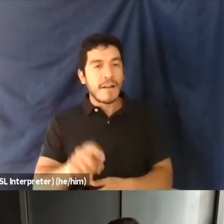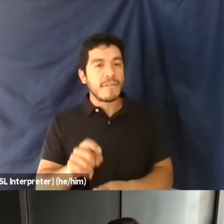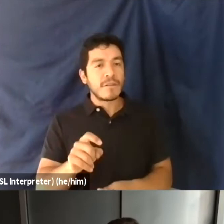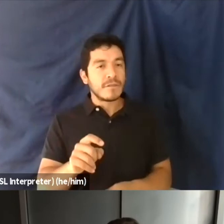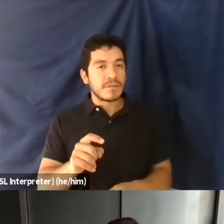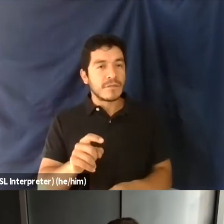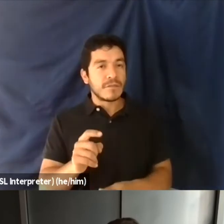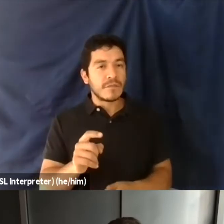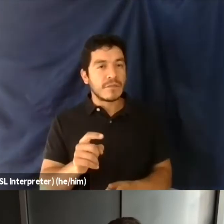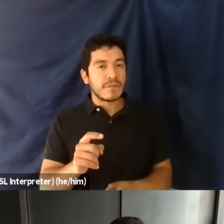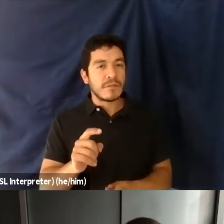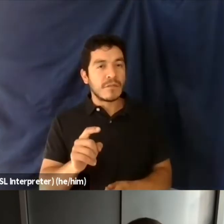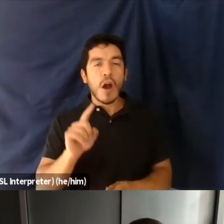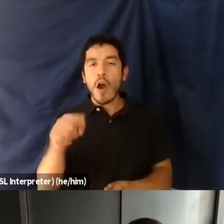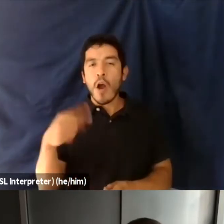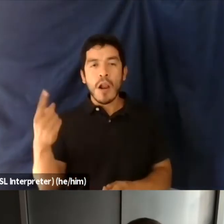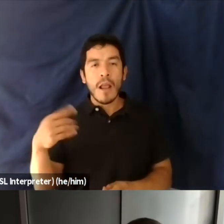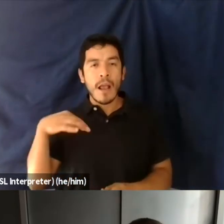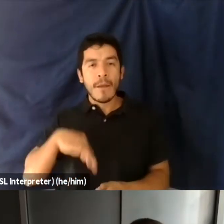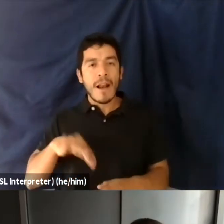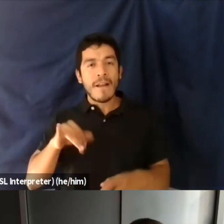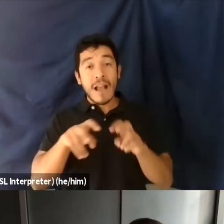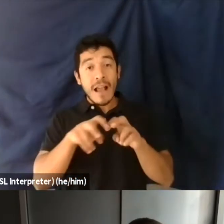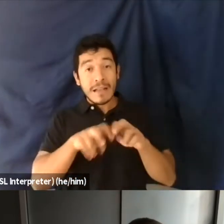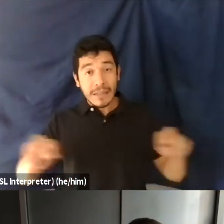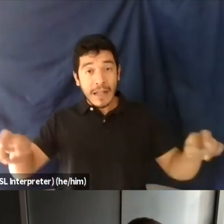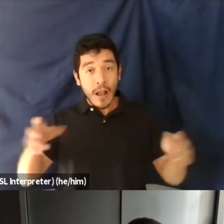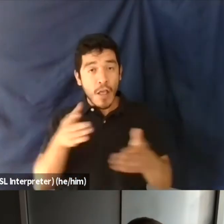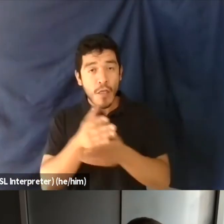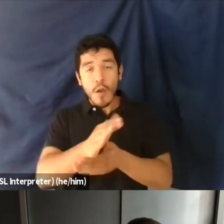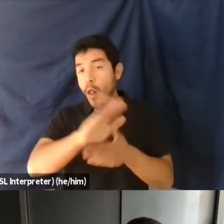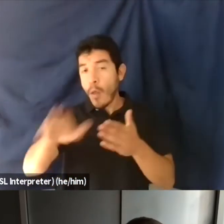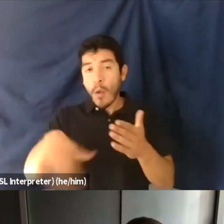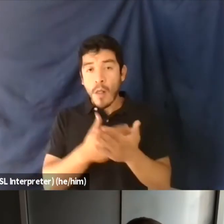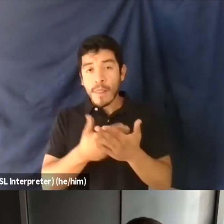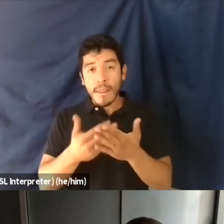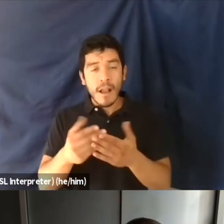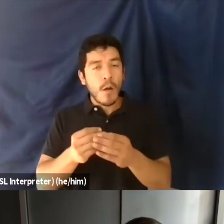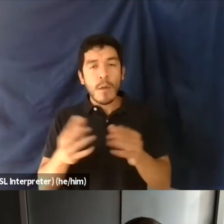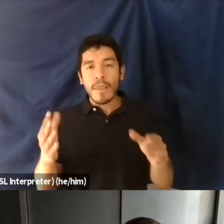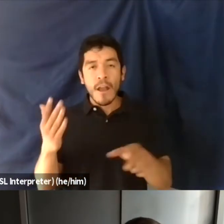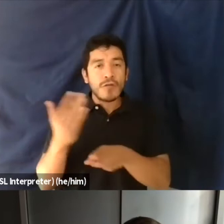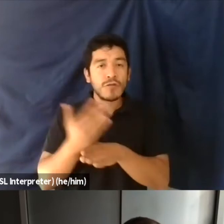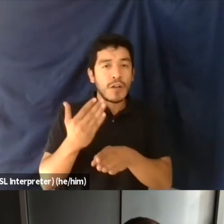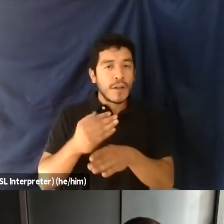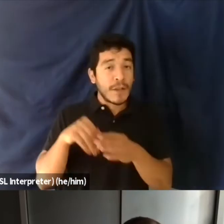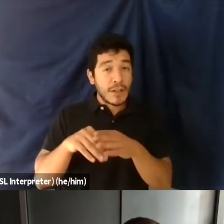is only benefited by sitting through it completely without the interruptions of being in your home.